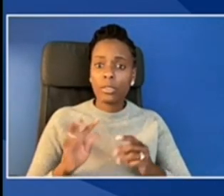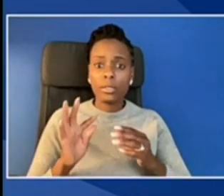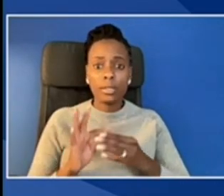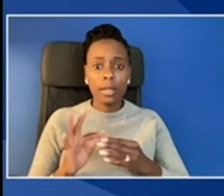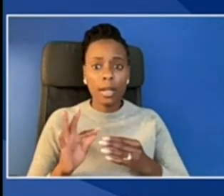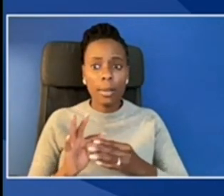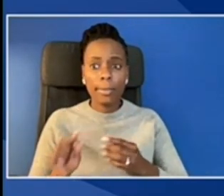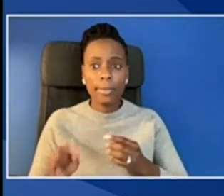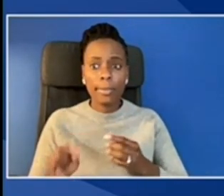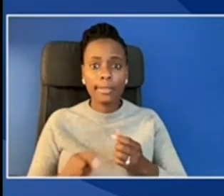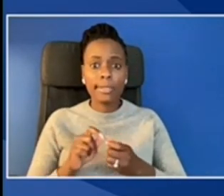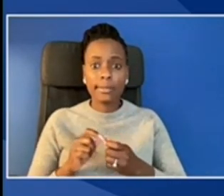Department. , please.